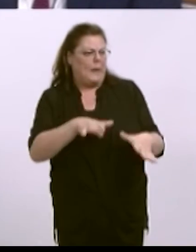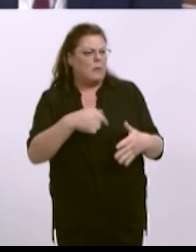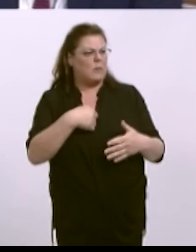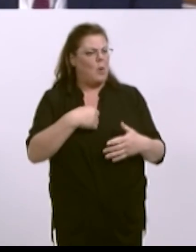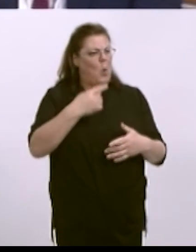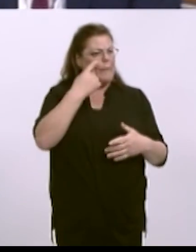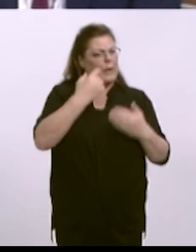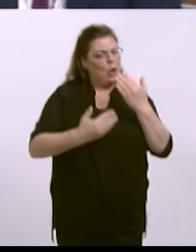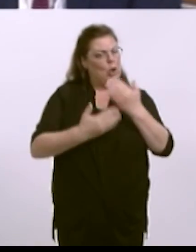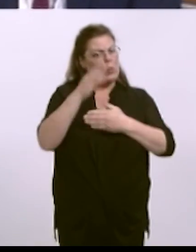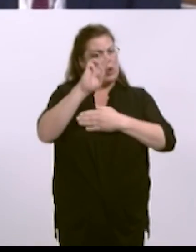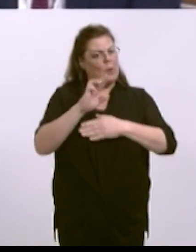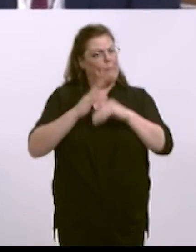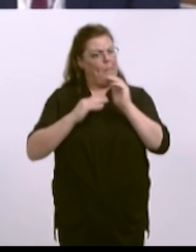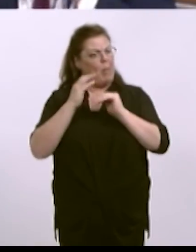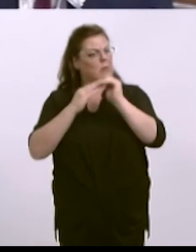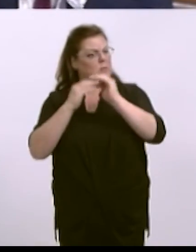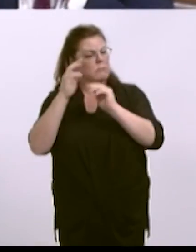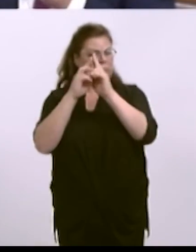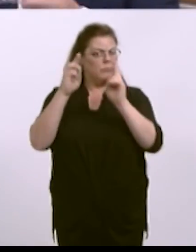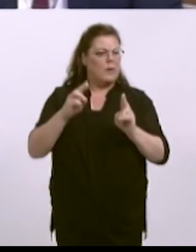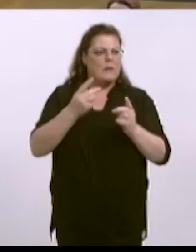schools being built across Walesósomething that didn't happen when I was at school in